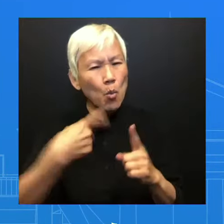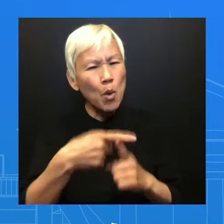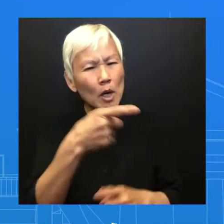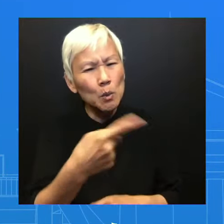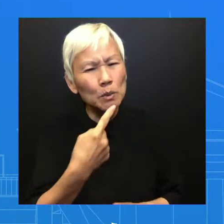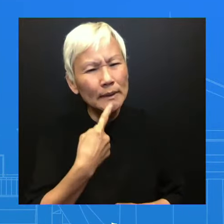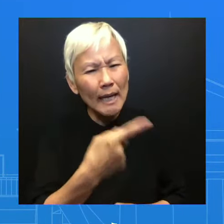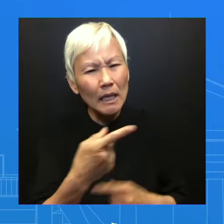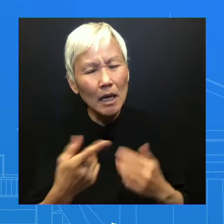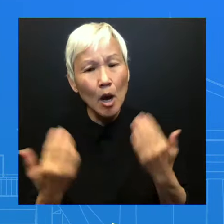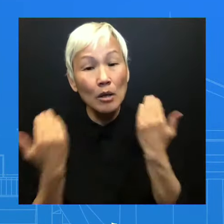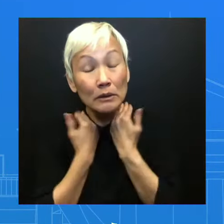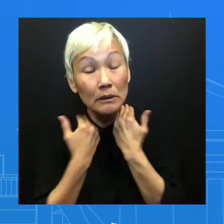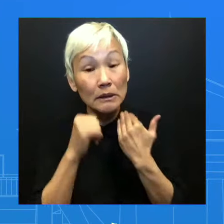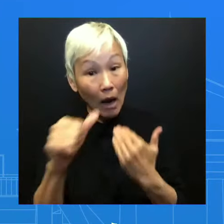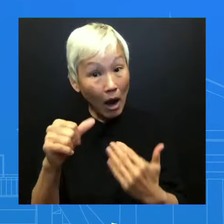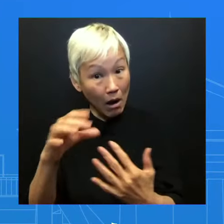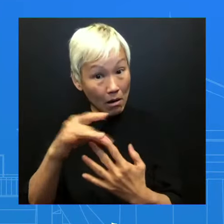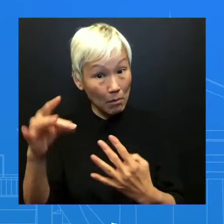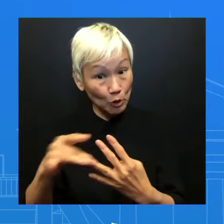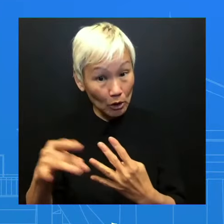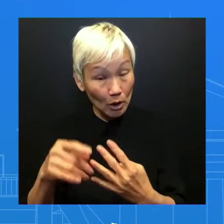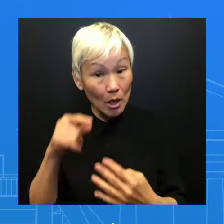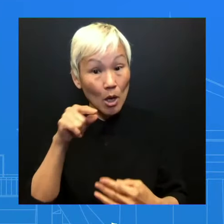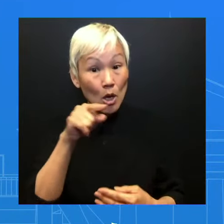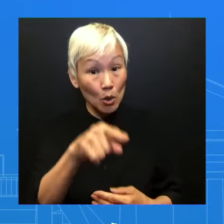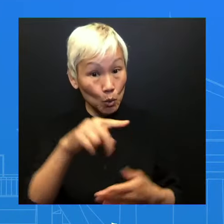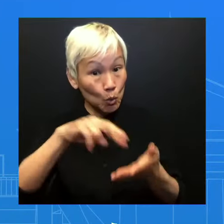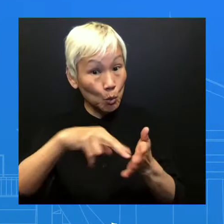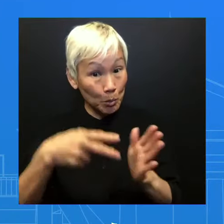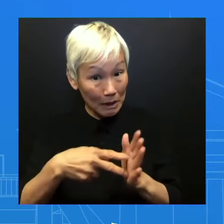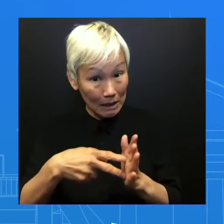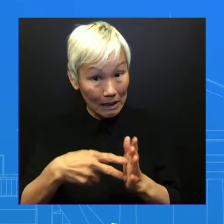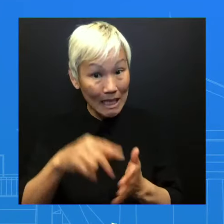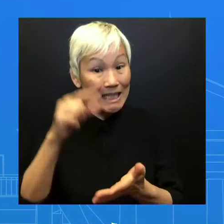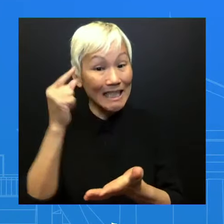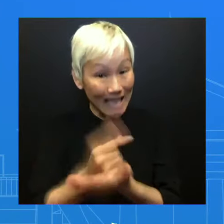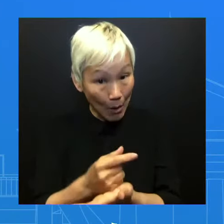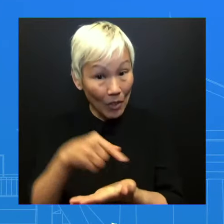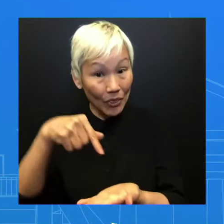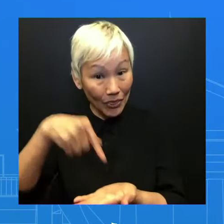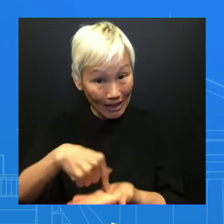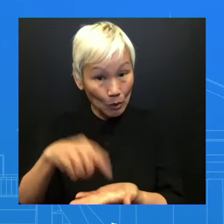to guaranteeing that there will be a deal? Or is there a viable plan B?